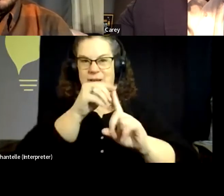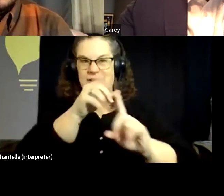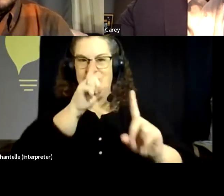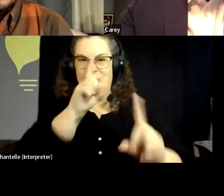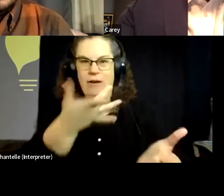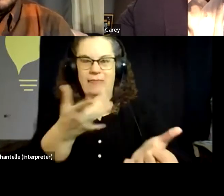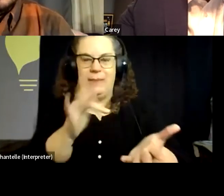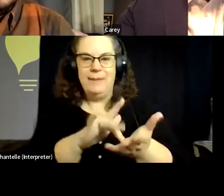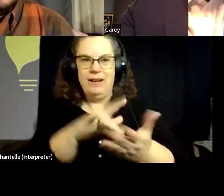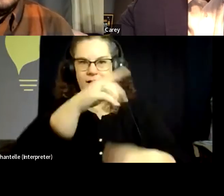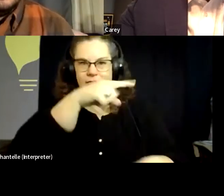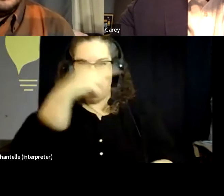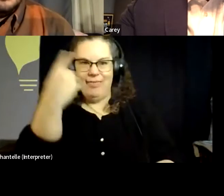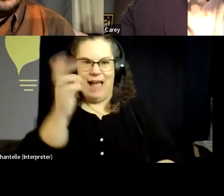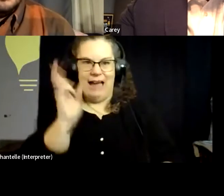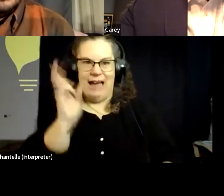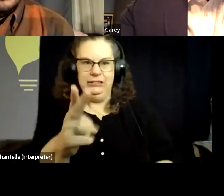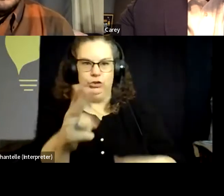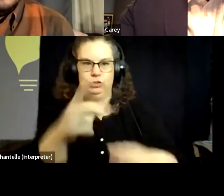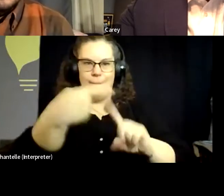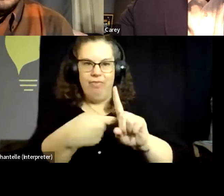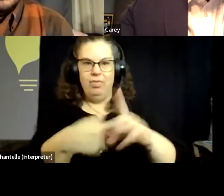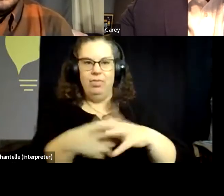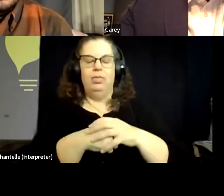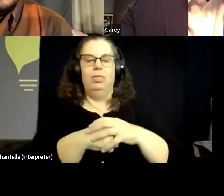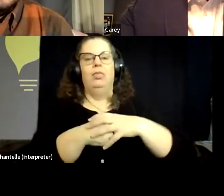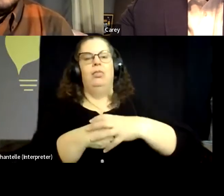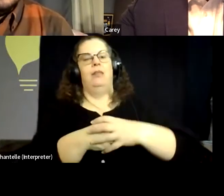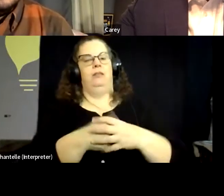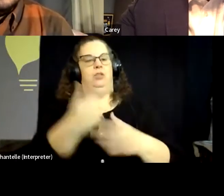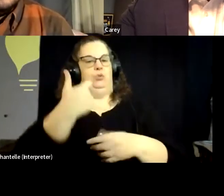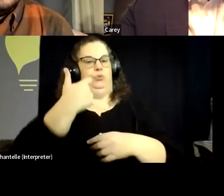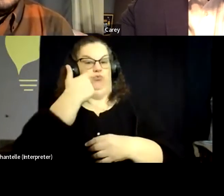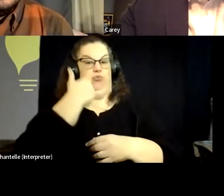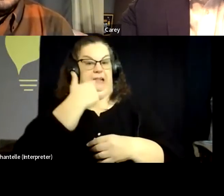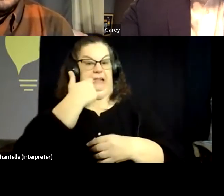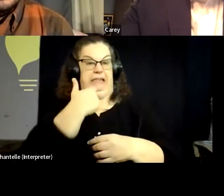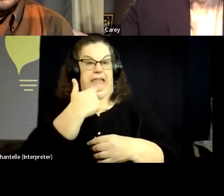of black history month. We have launched